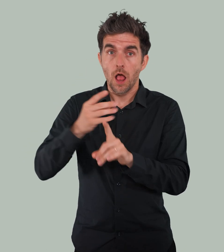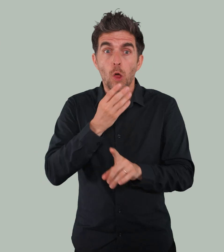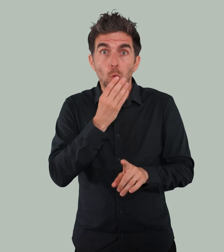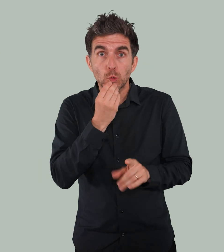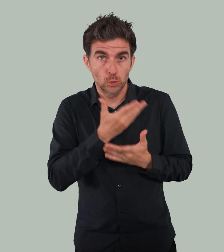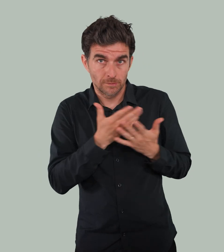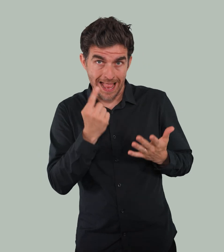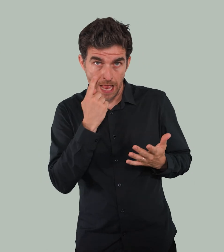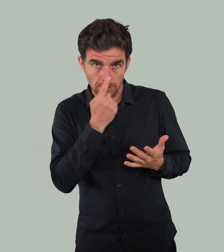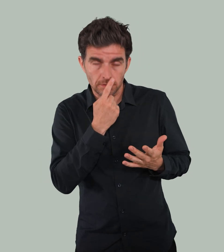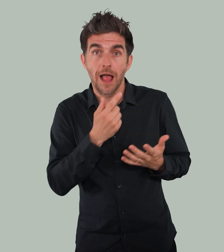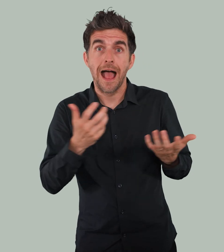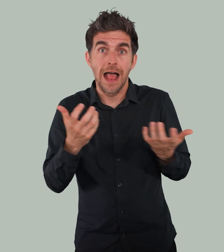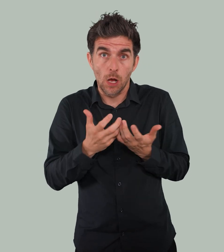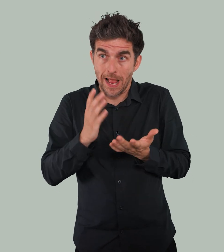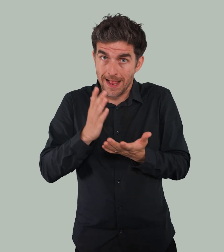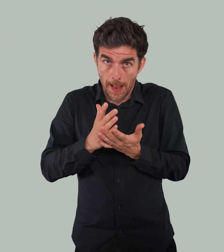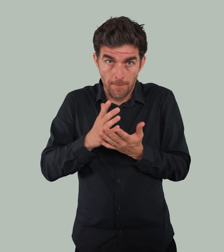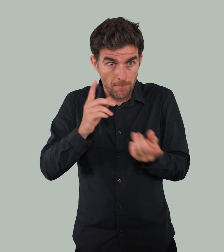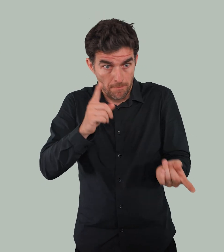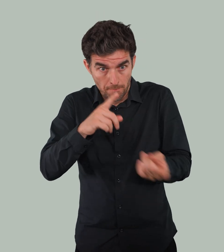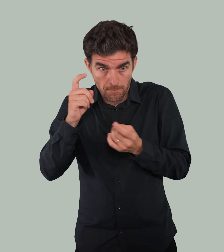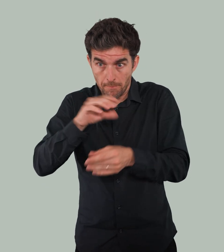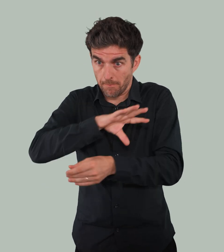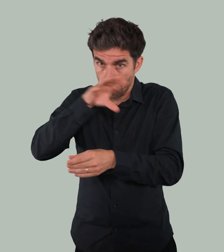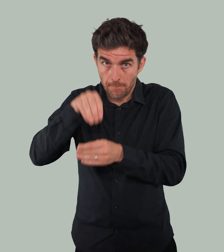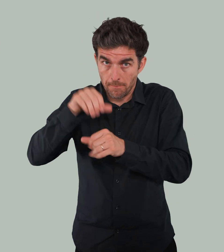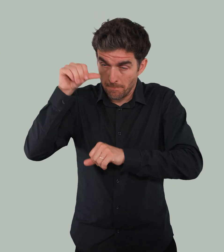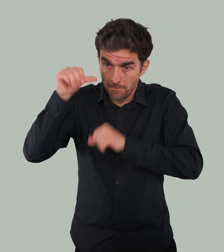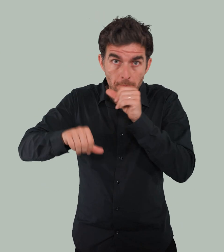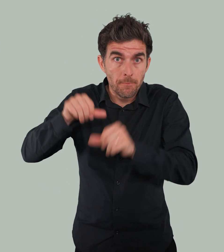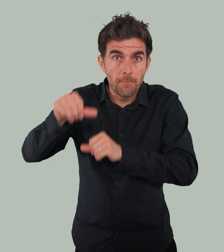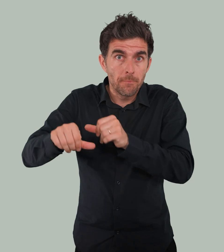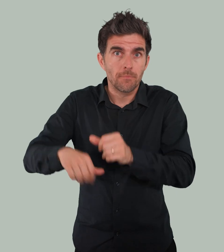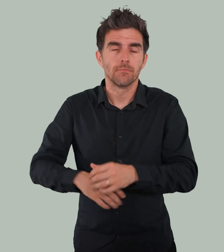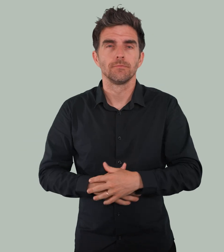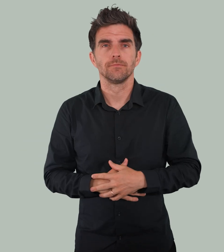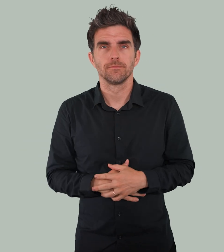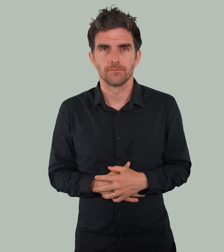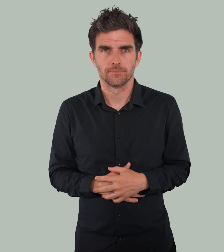the use of evidence, and how the system operates in practice.